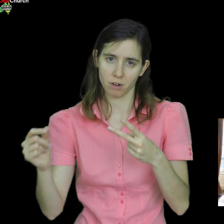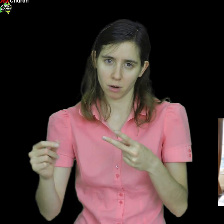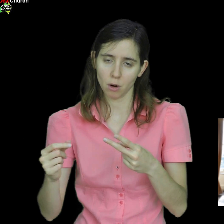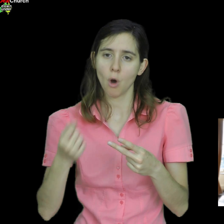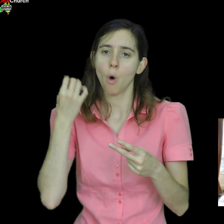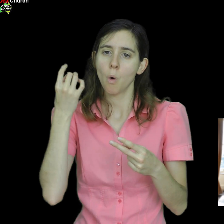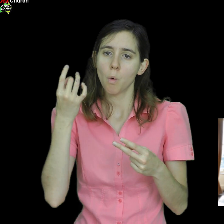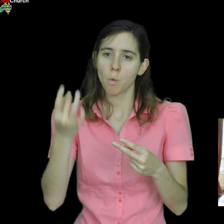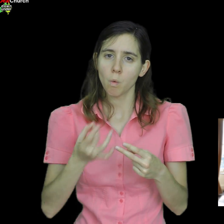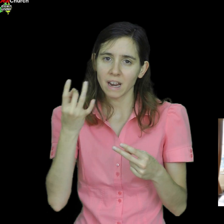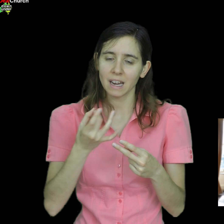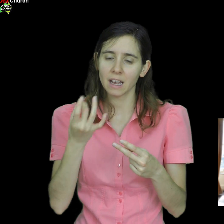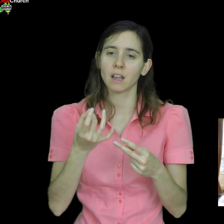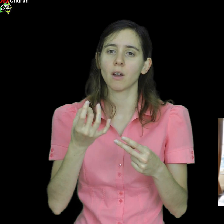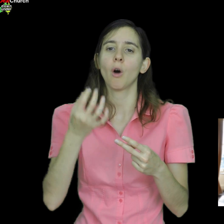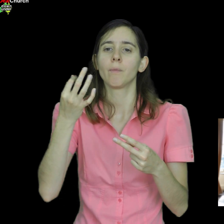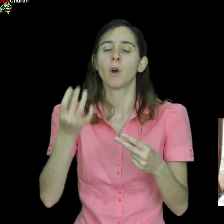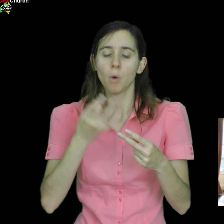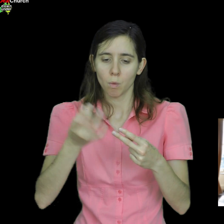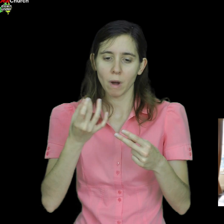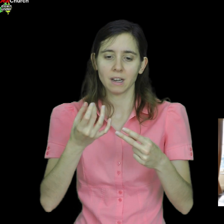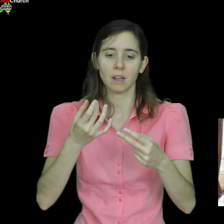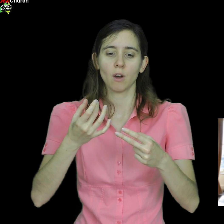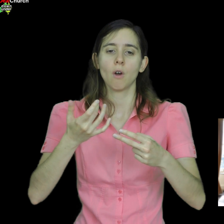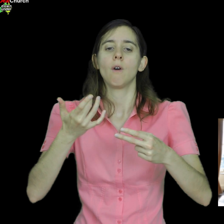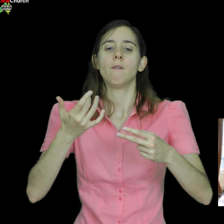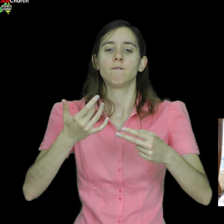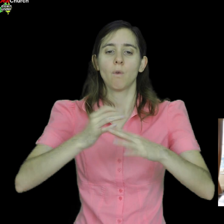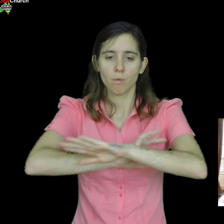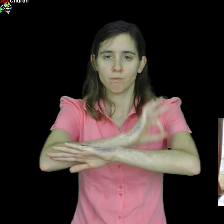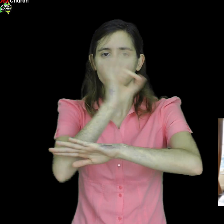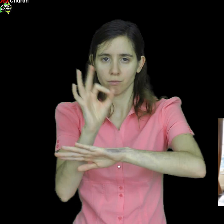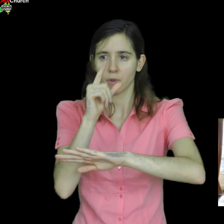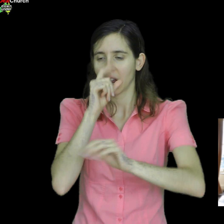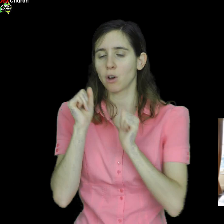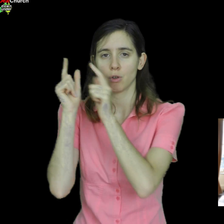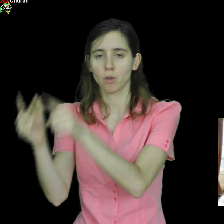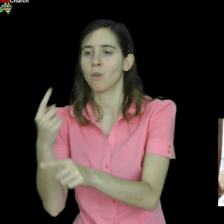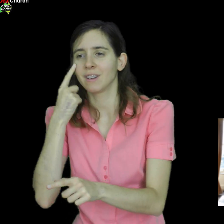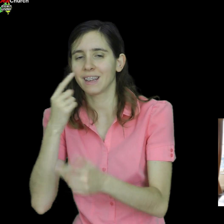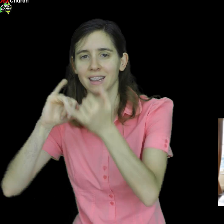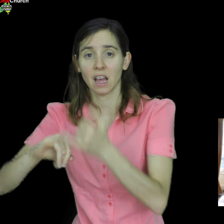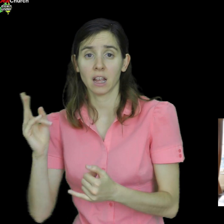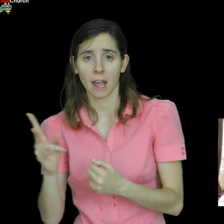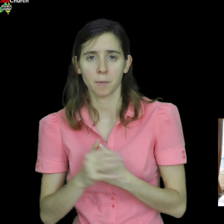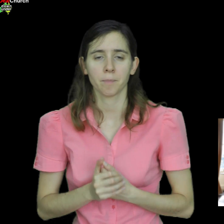rise and visiting hours to begin so he could return to his son's bedside. Why